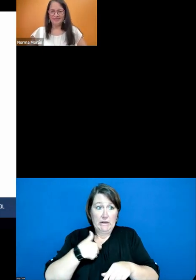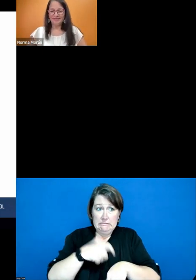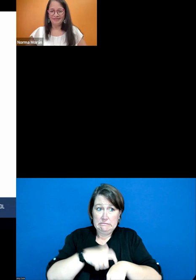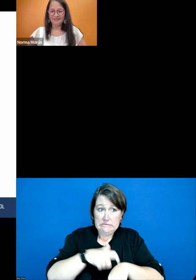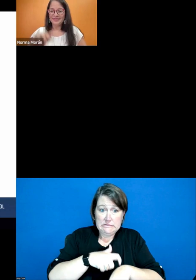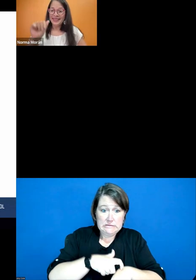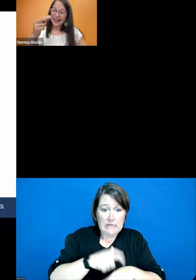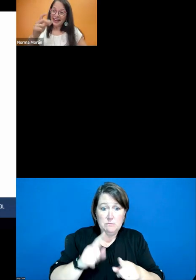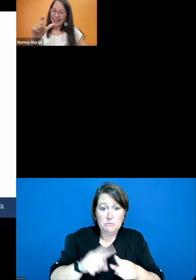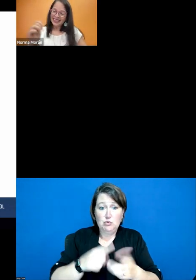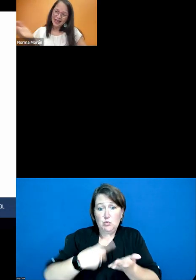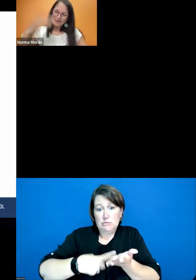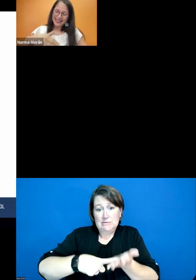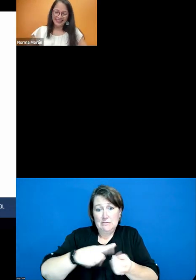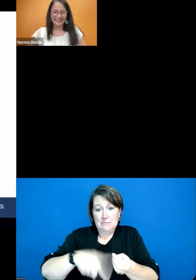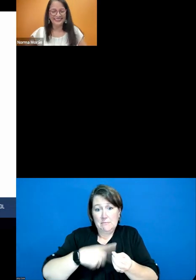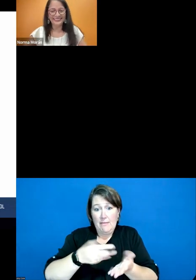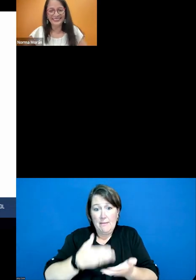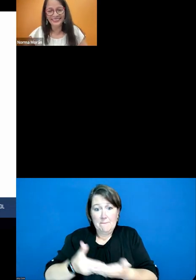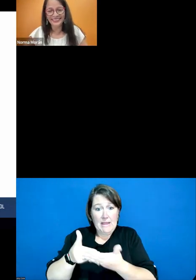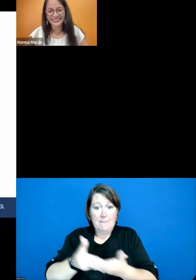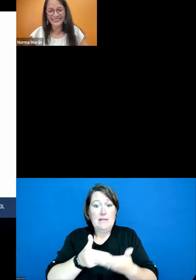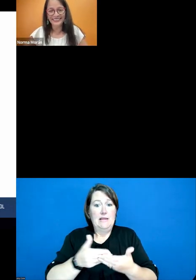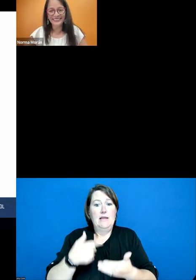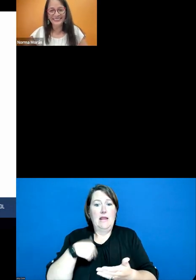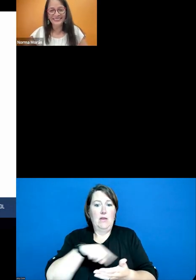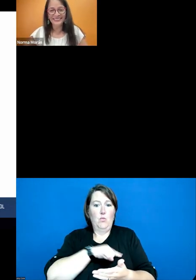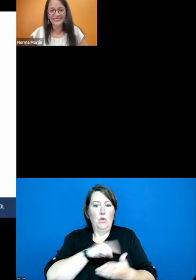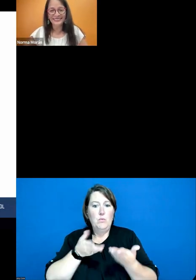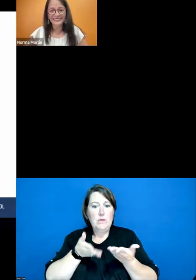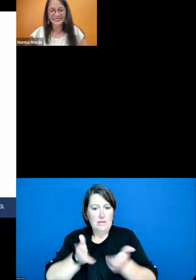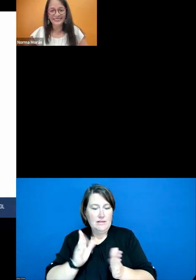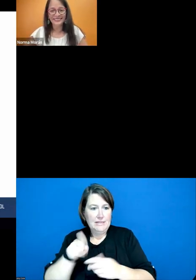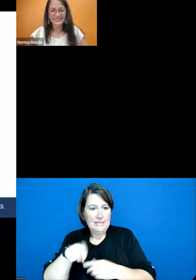the infant in the way that we need to. All right. Mike, come back.